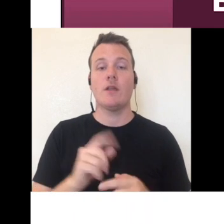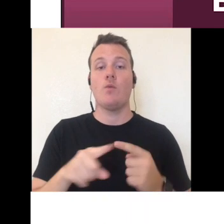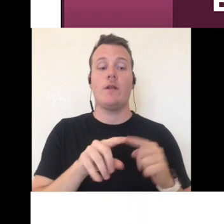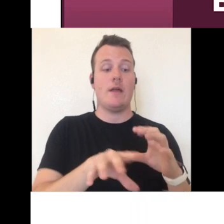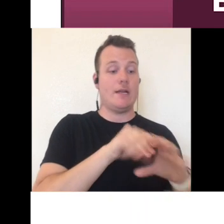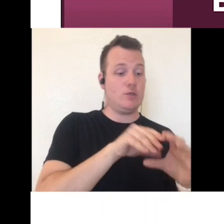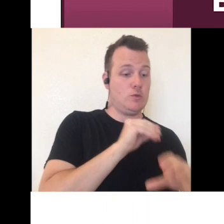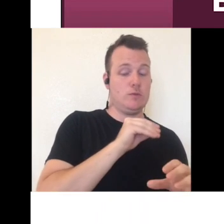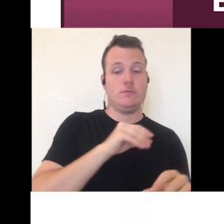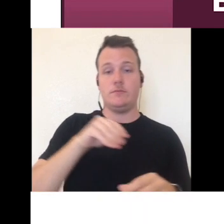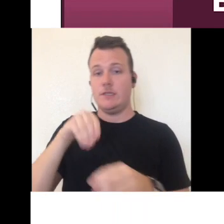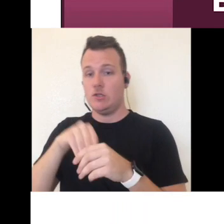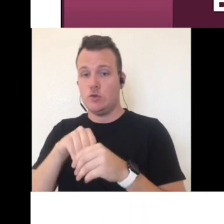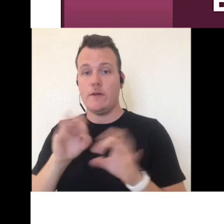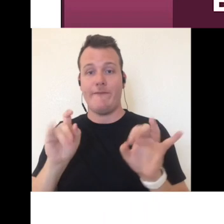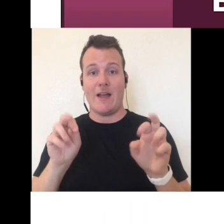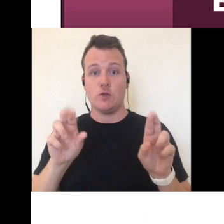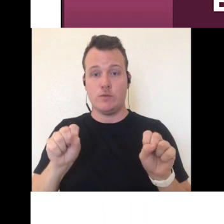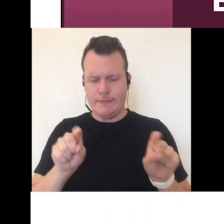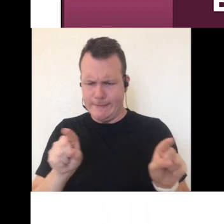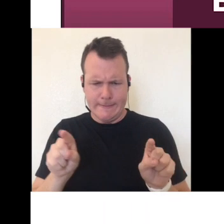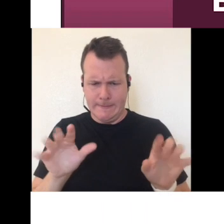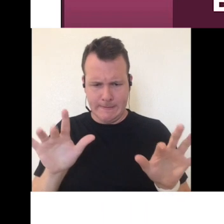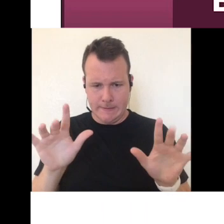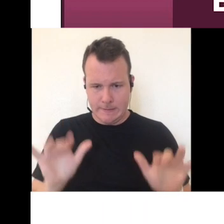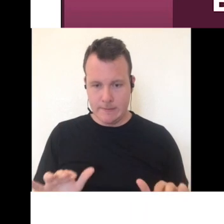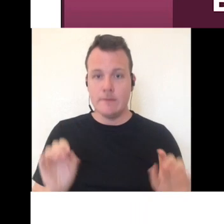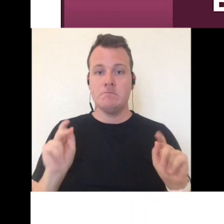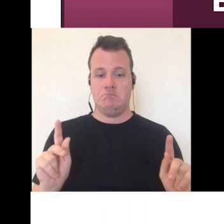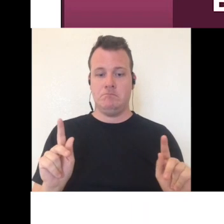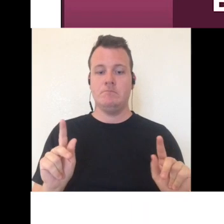thing once we have a look at the external and internal factors that we